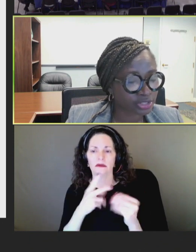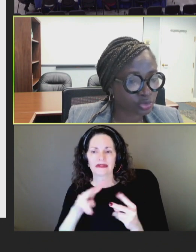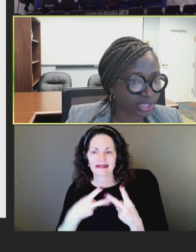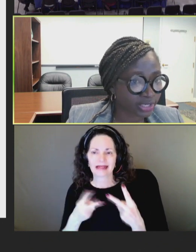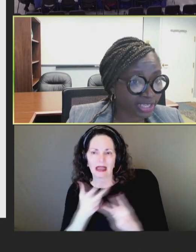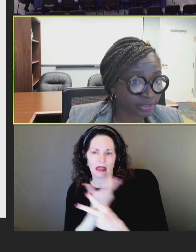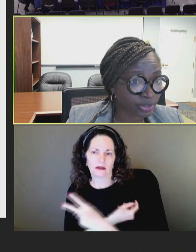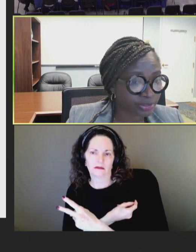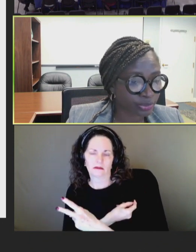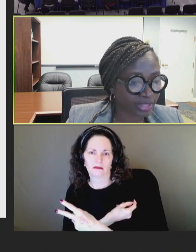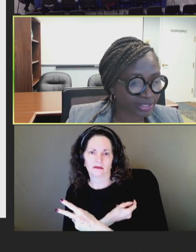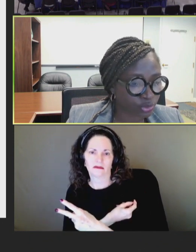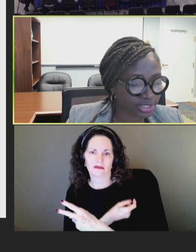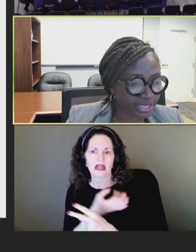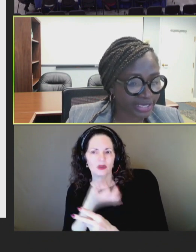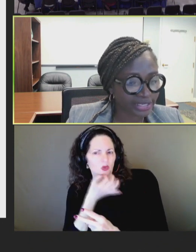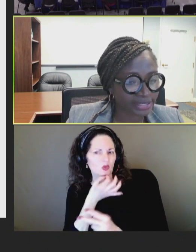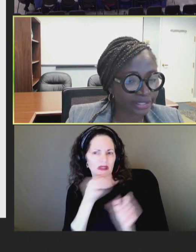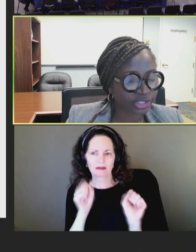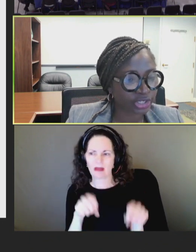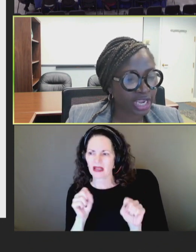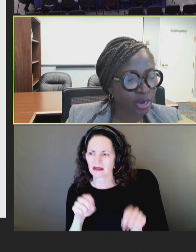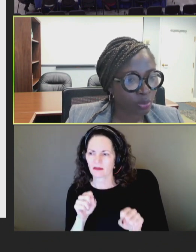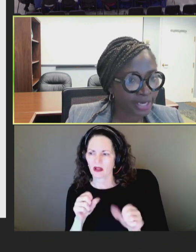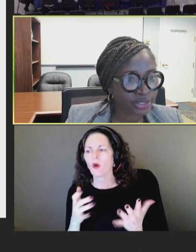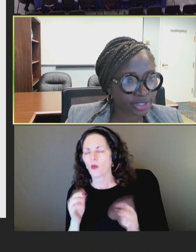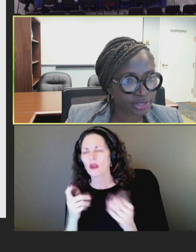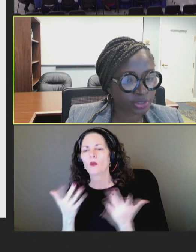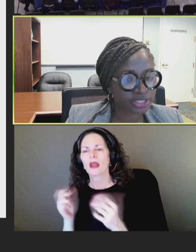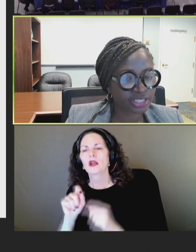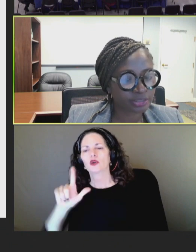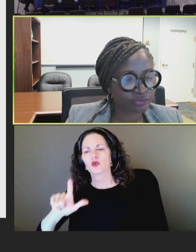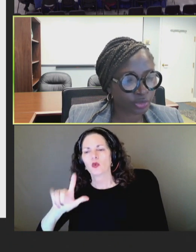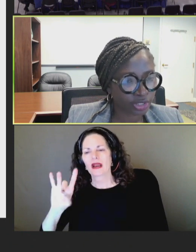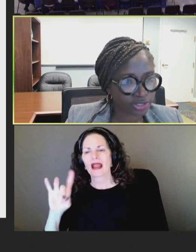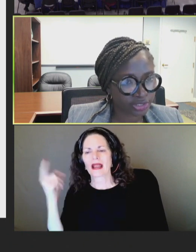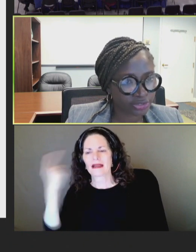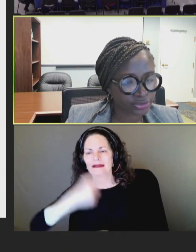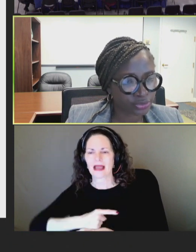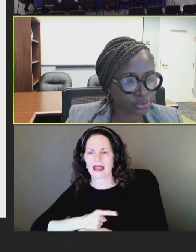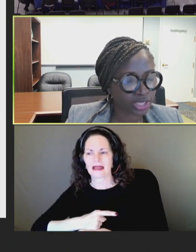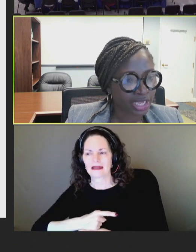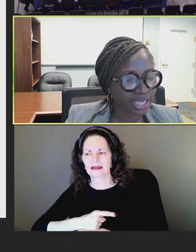as quickly as possible. That's 28 days later, wait 21 days before returning to school.